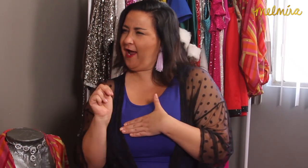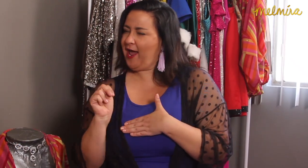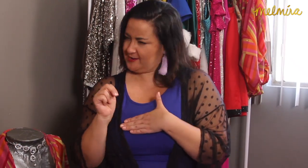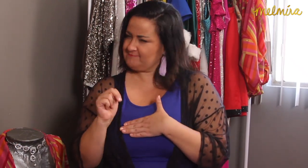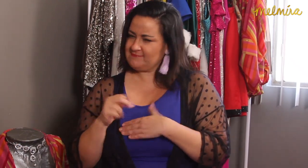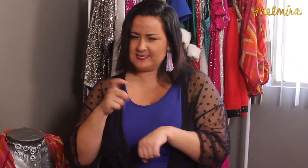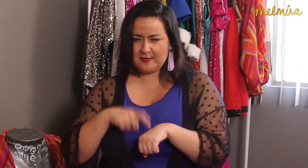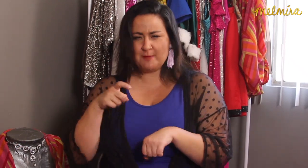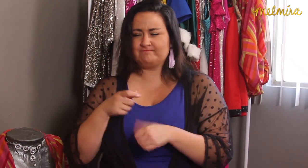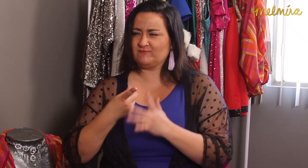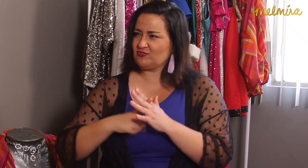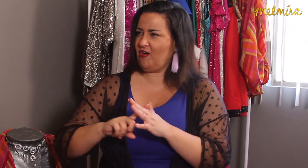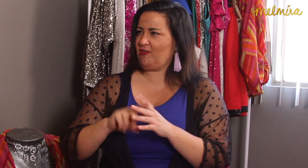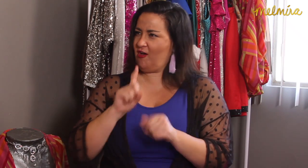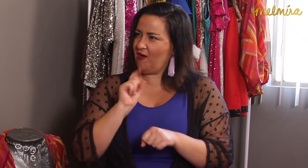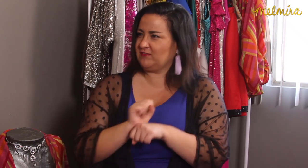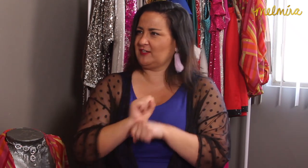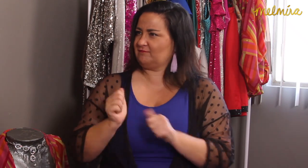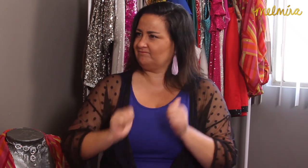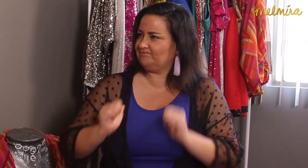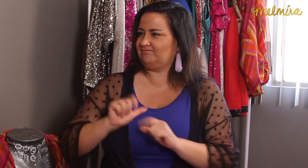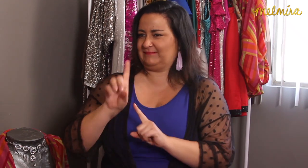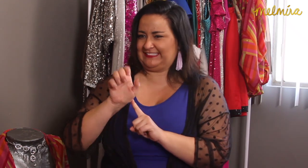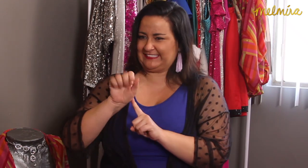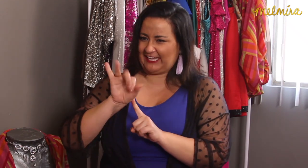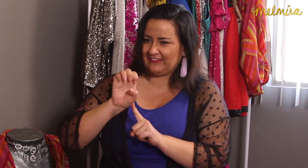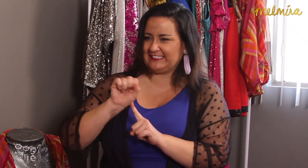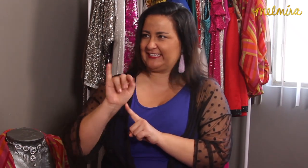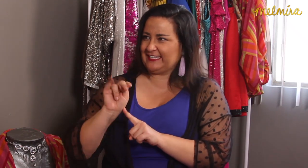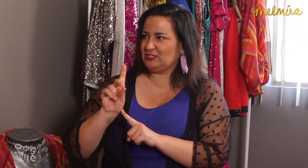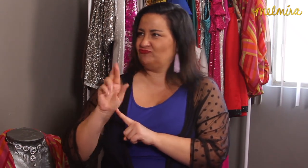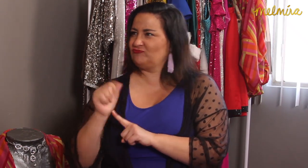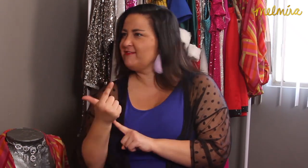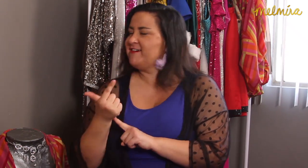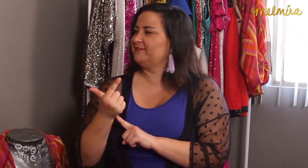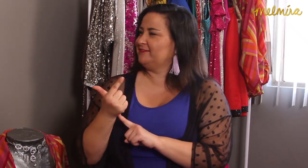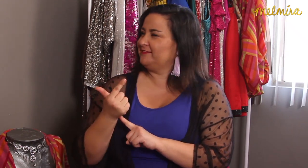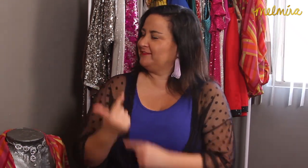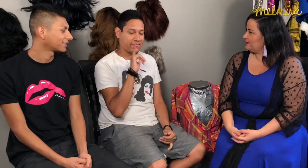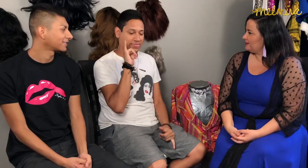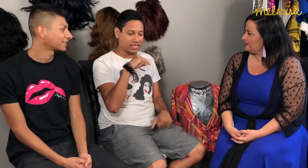But when was it that it actually became Deafies in Drag?